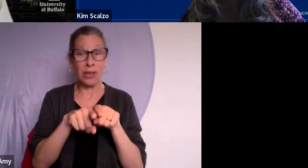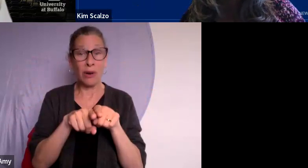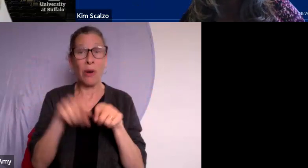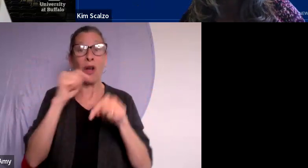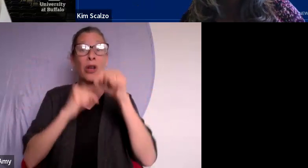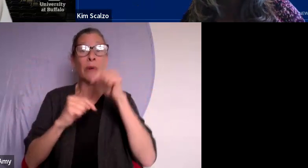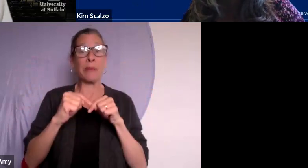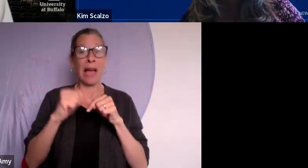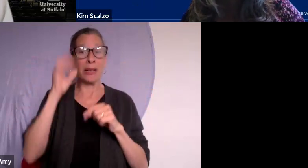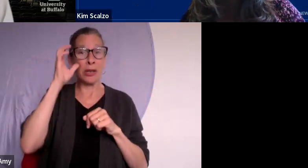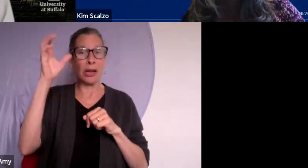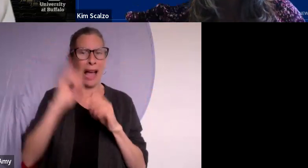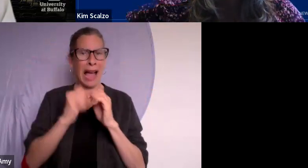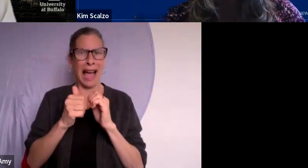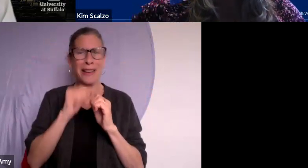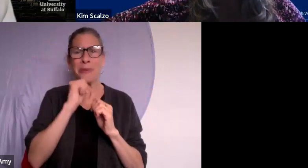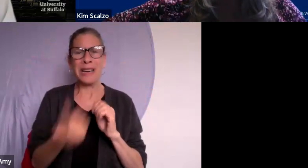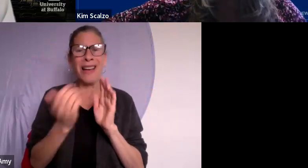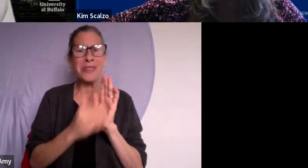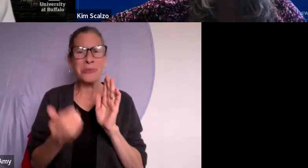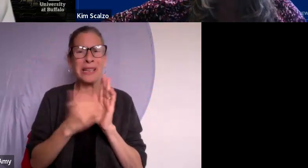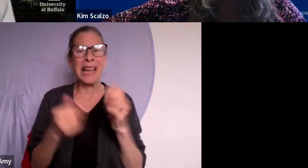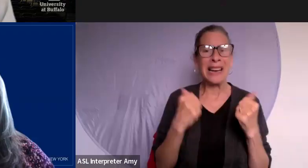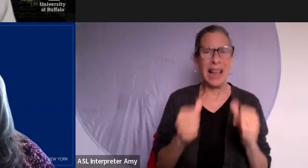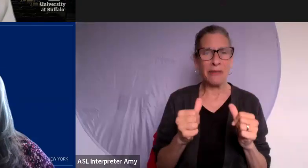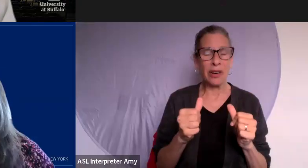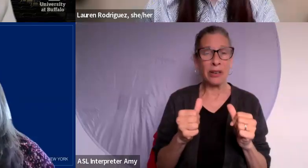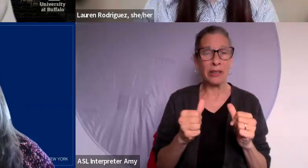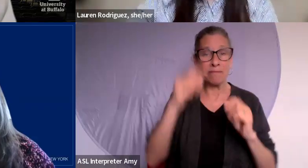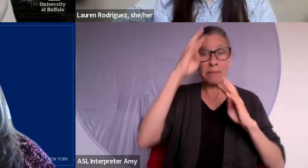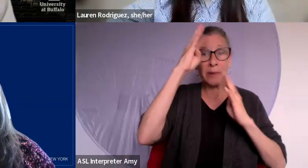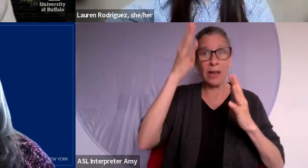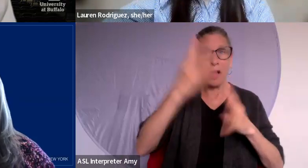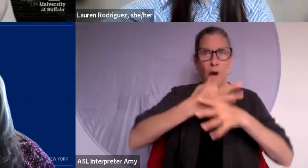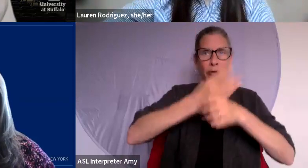to the concept of how do we not duplicate effort, we came up with this concept of trusted sources which Mark is going to